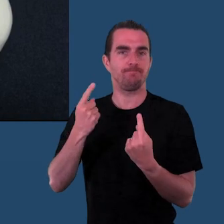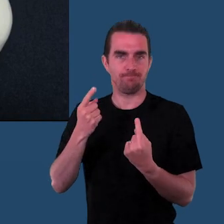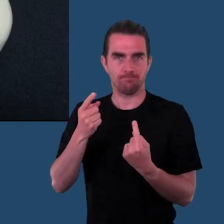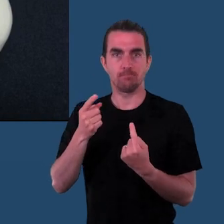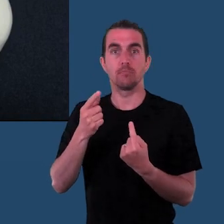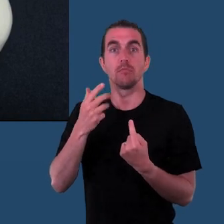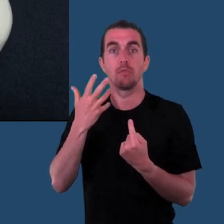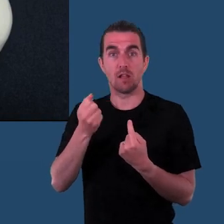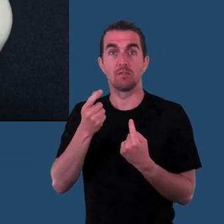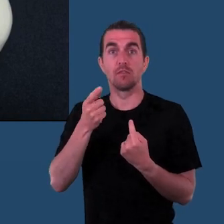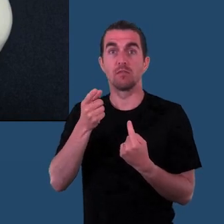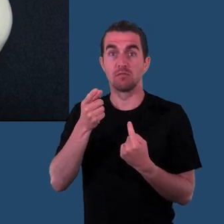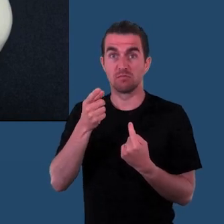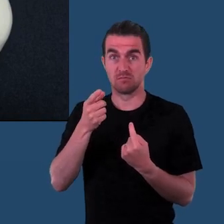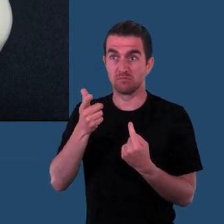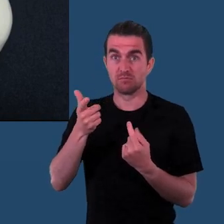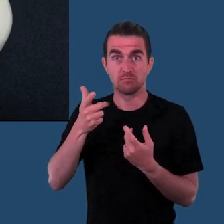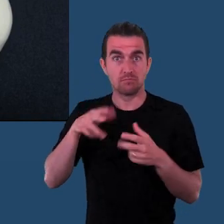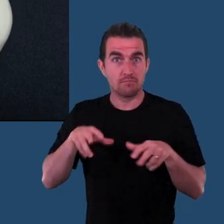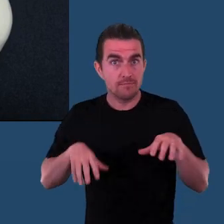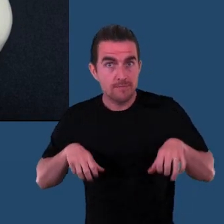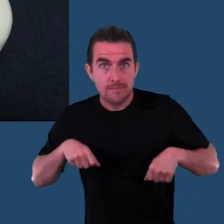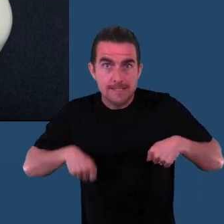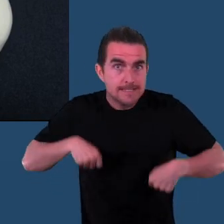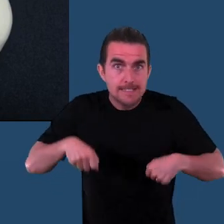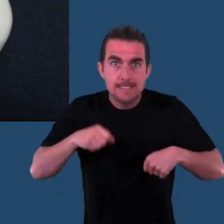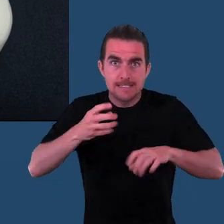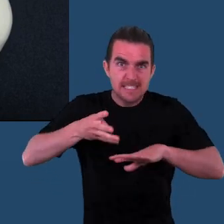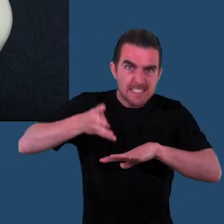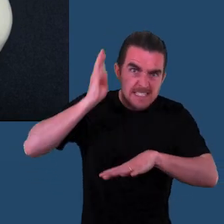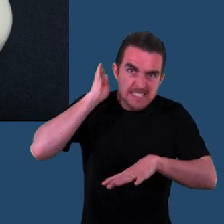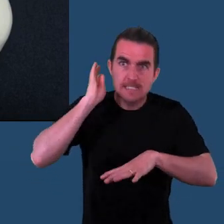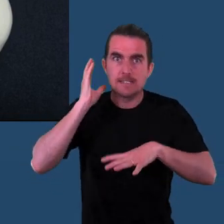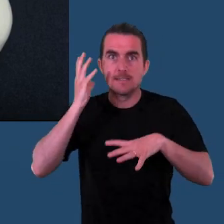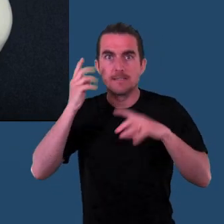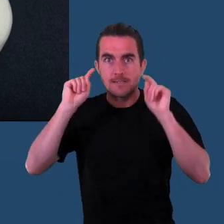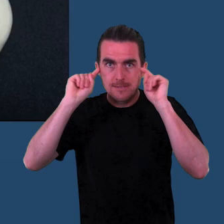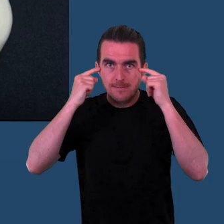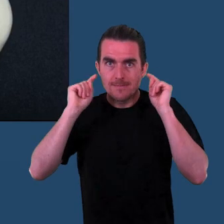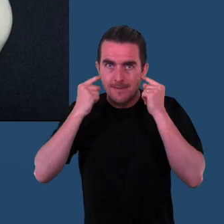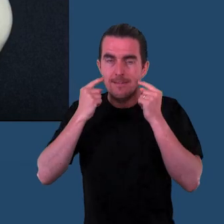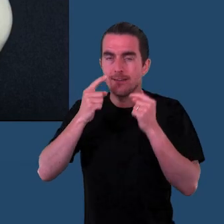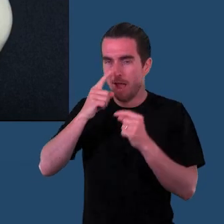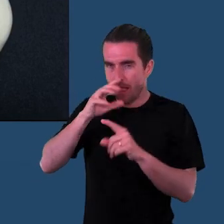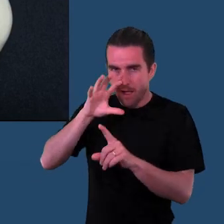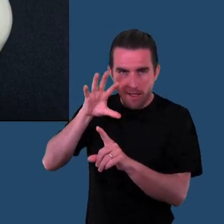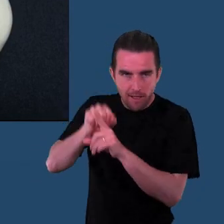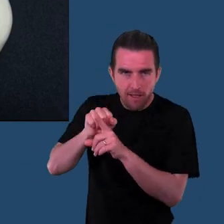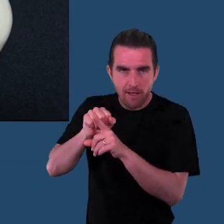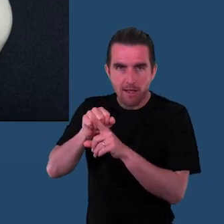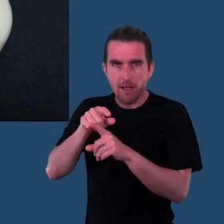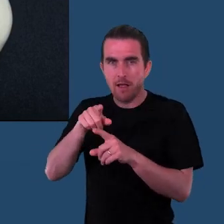The teeth of the dimetrodon are quite interesting as well, aren't they? Yeah, so if you notice also,